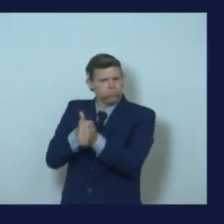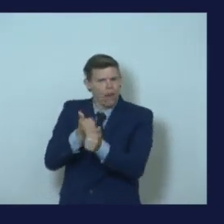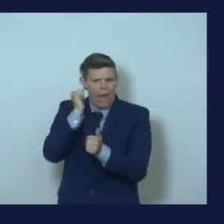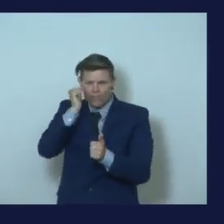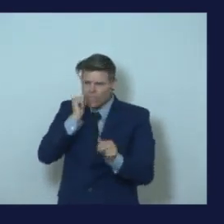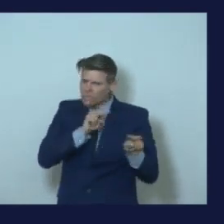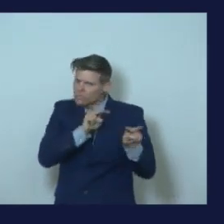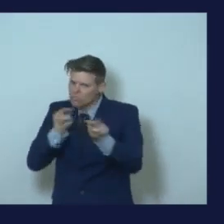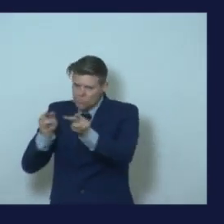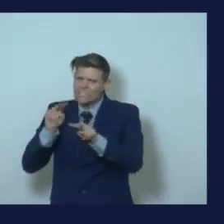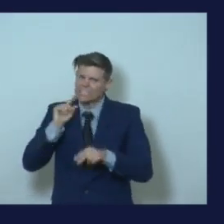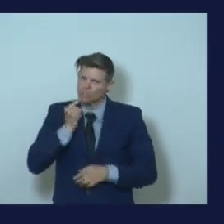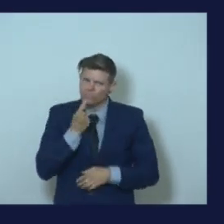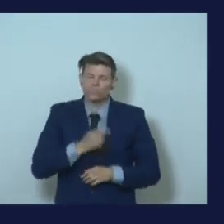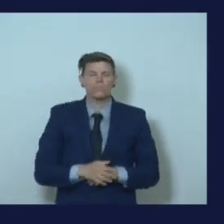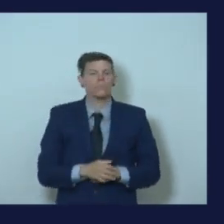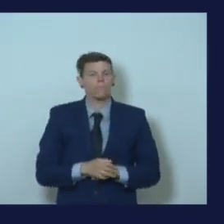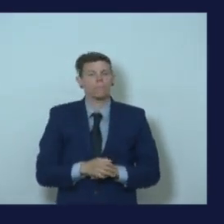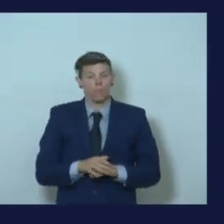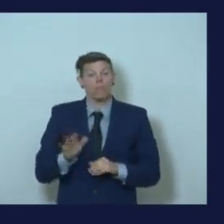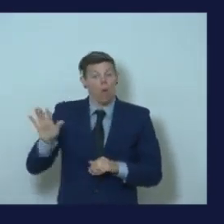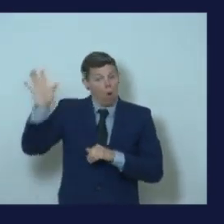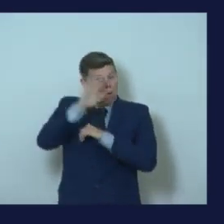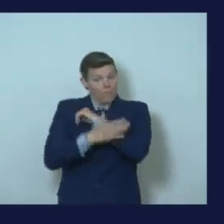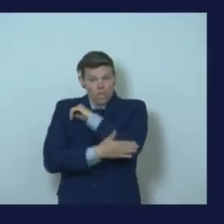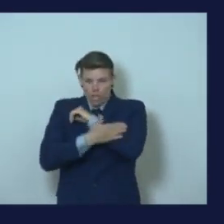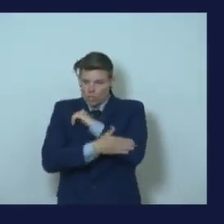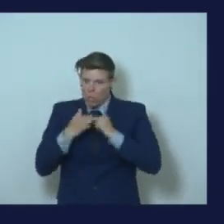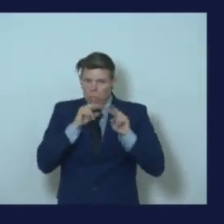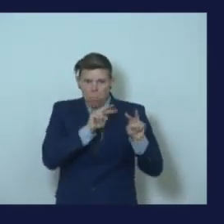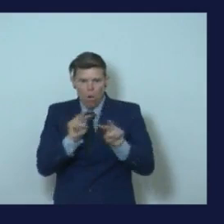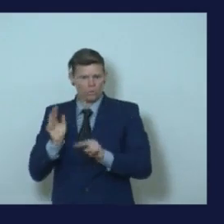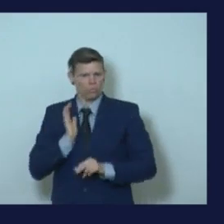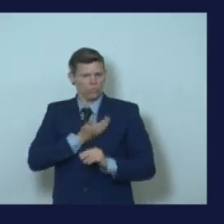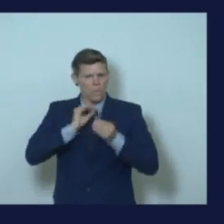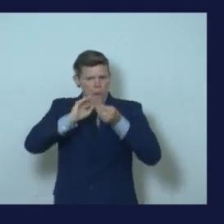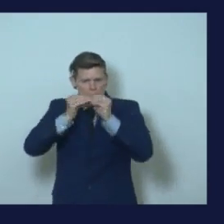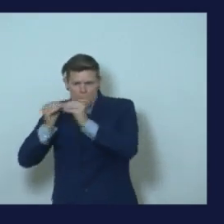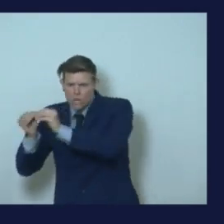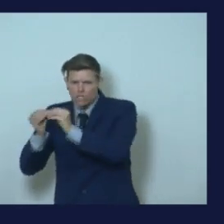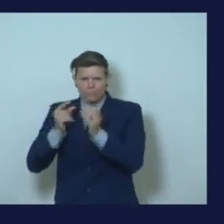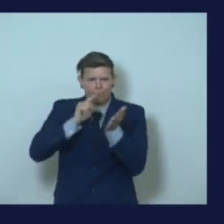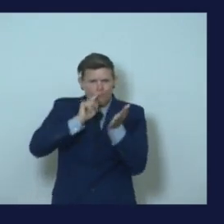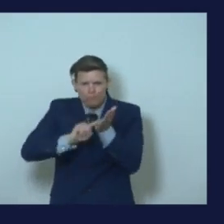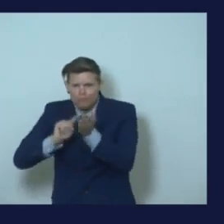ANYWHERE IN THE STATE. SO WE TRACK THIS CAREFULLY QUITE FRANKLY.